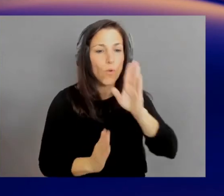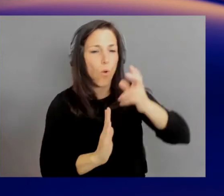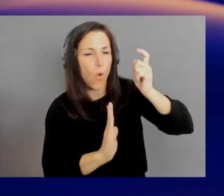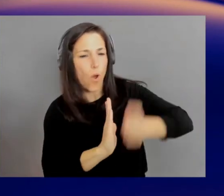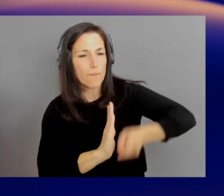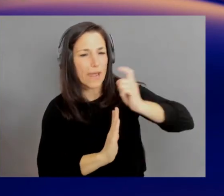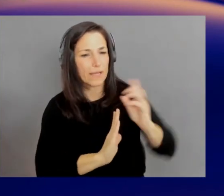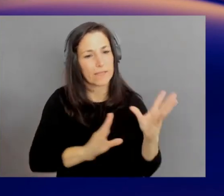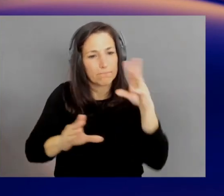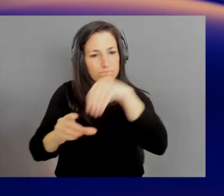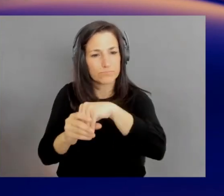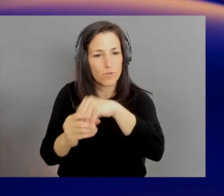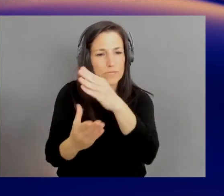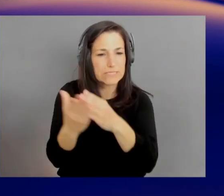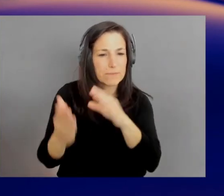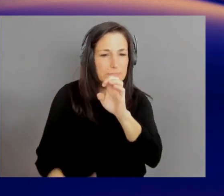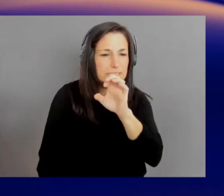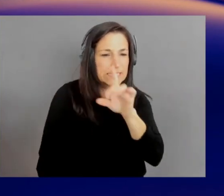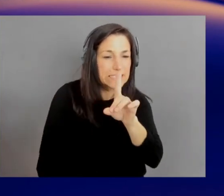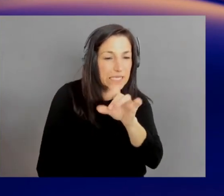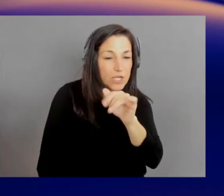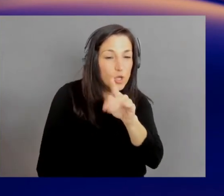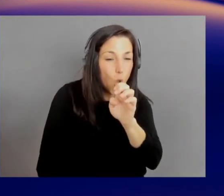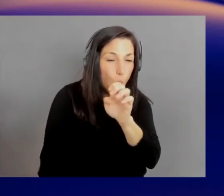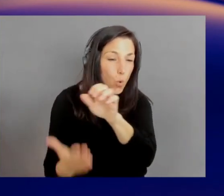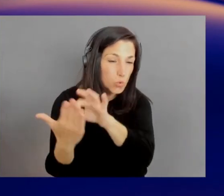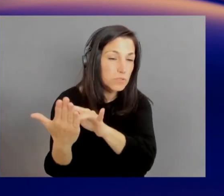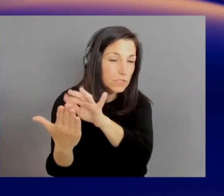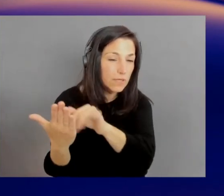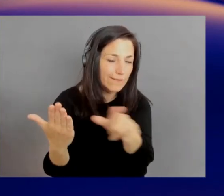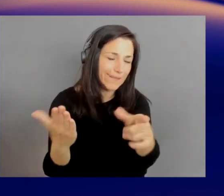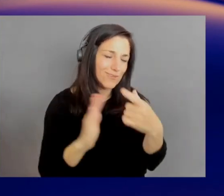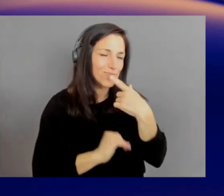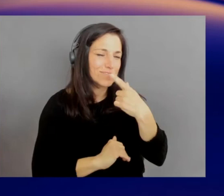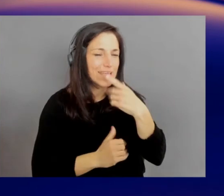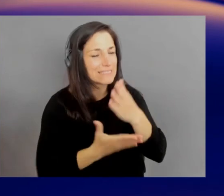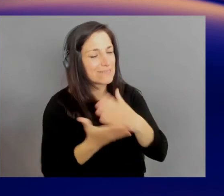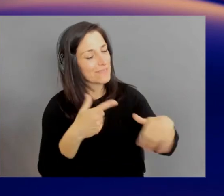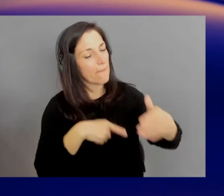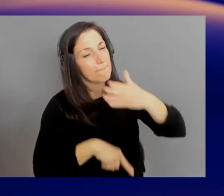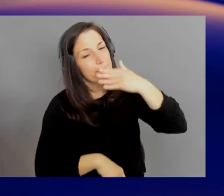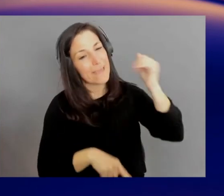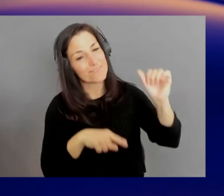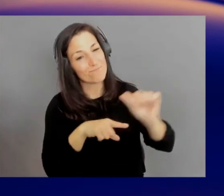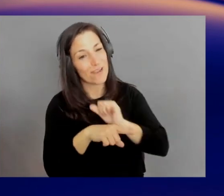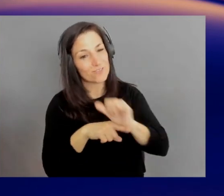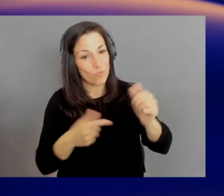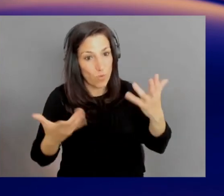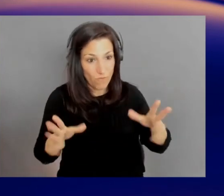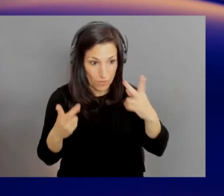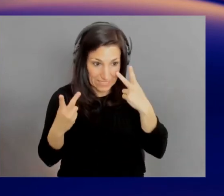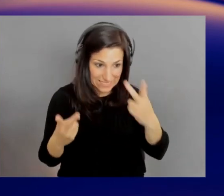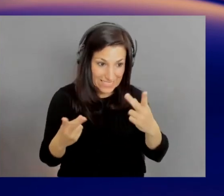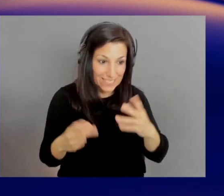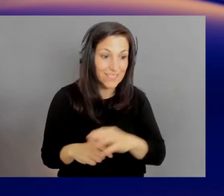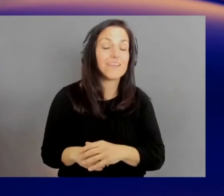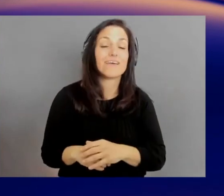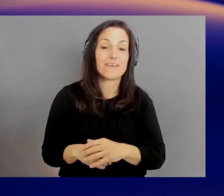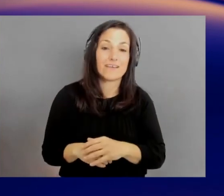So mainly just to kind of show like you were talking about the best practices of what we've seen. So the seed code is gonna show essentially what we view as